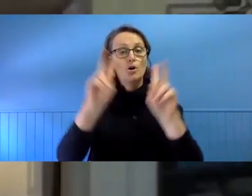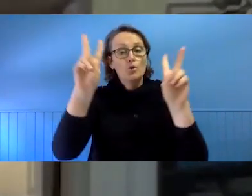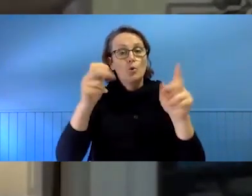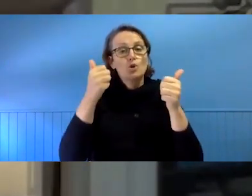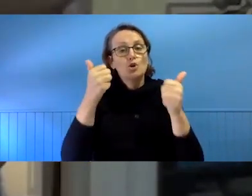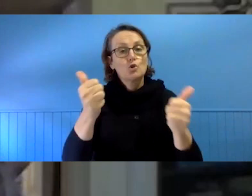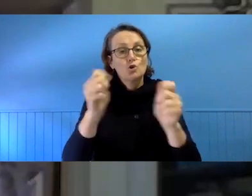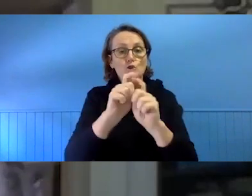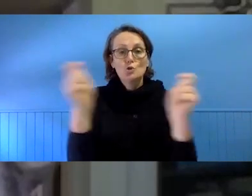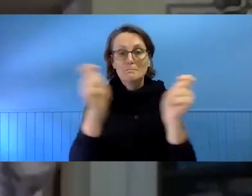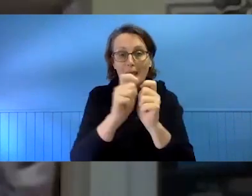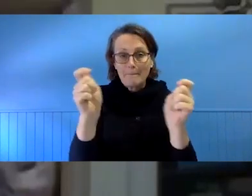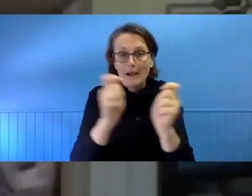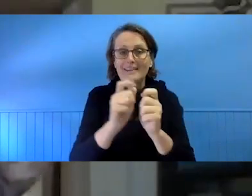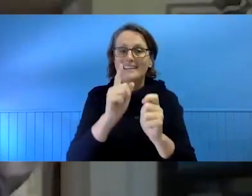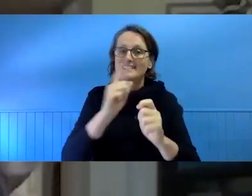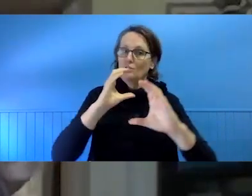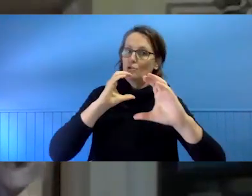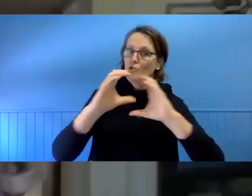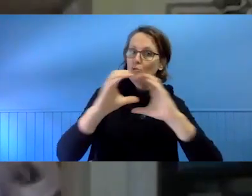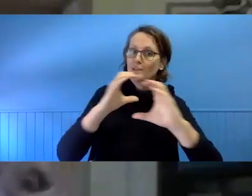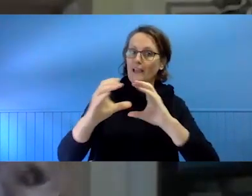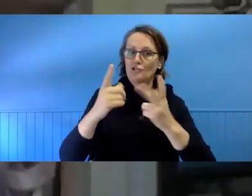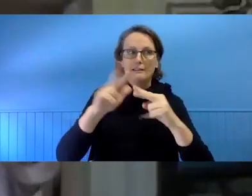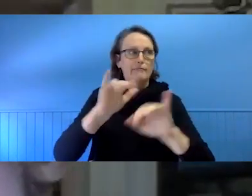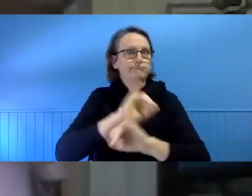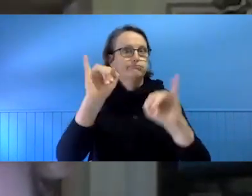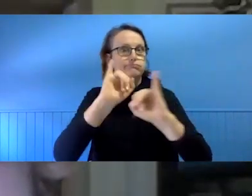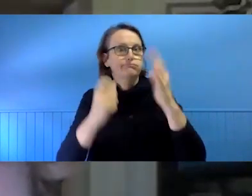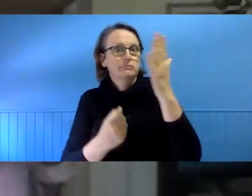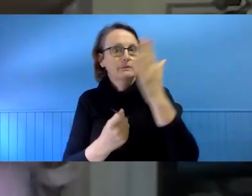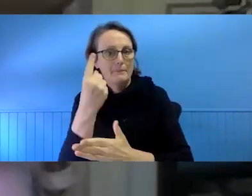background and it says communication in times of crisis. So, I want to